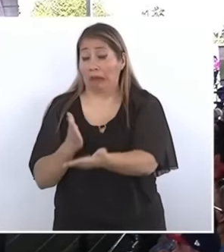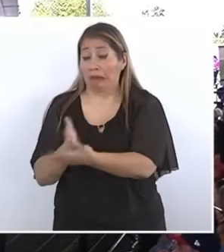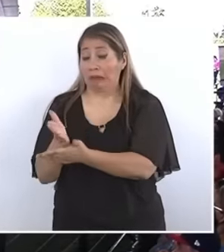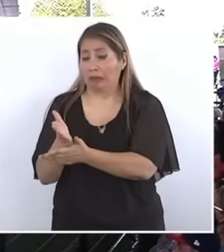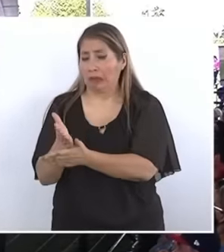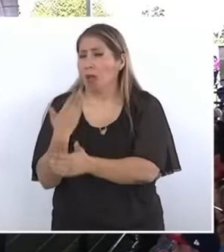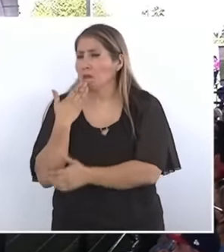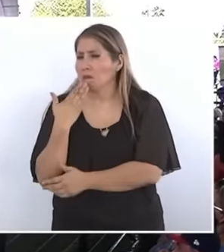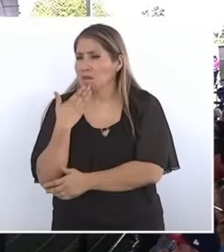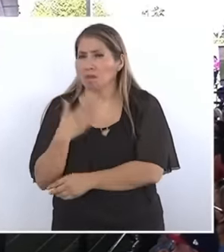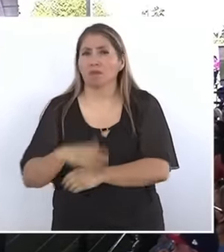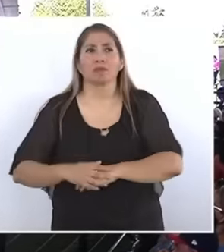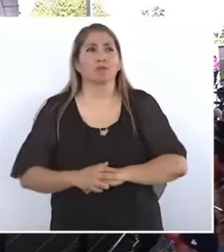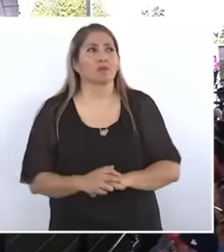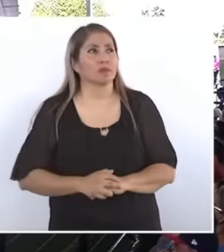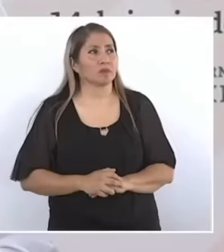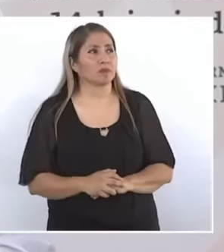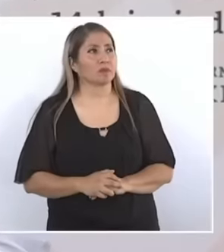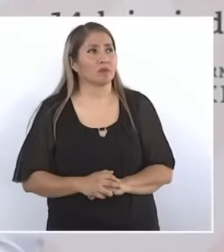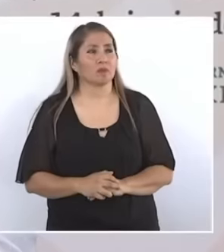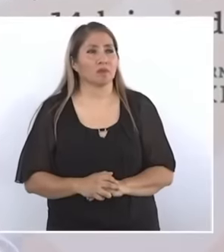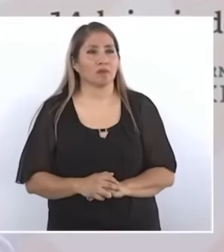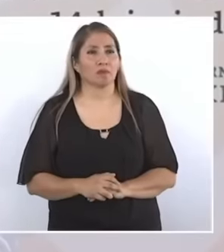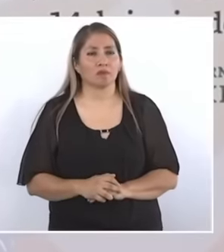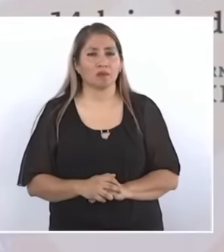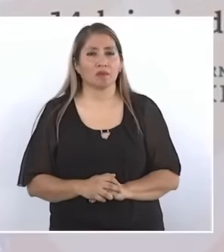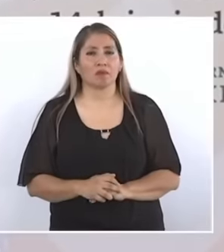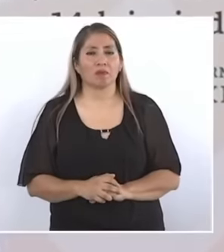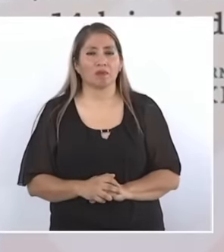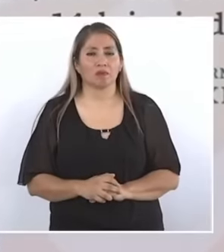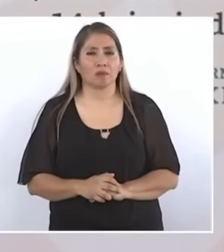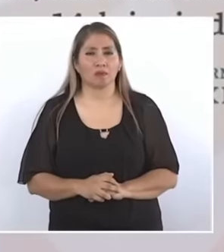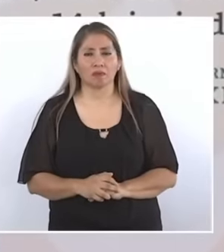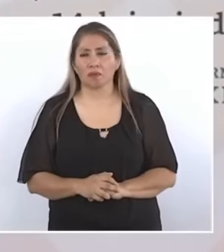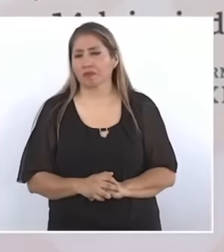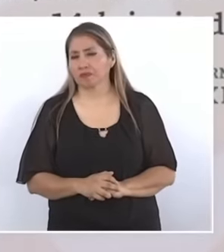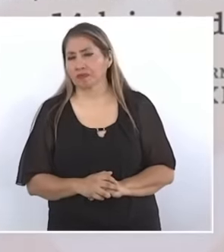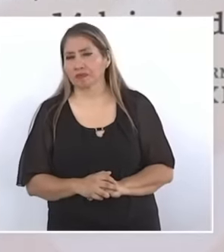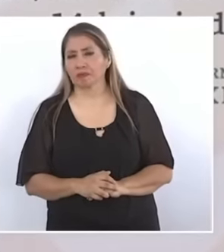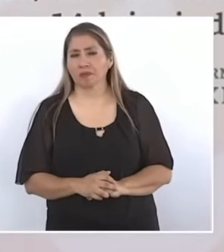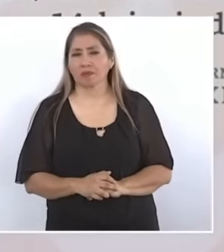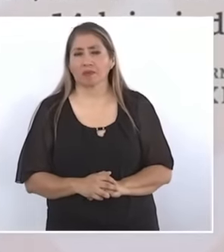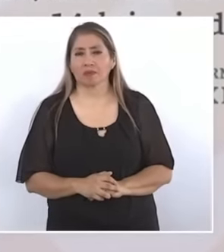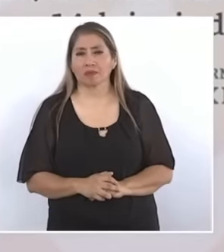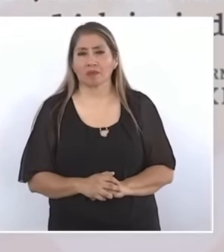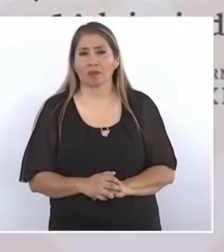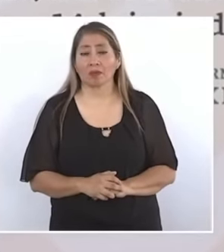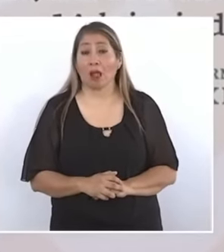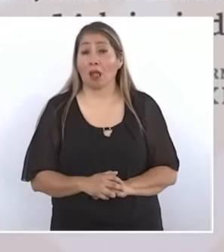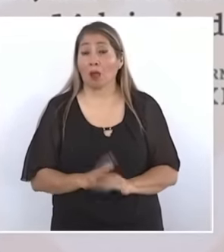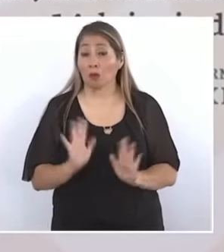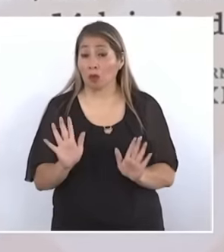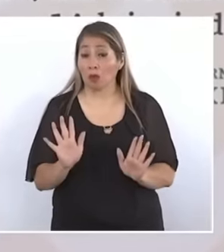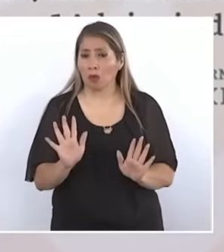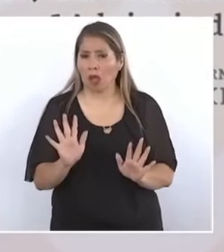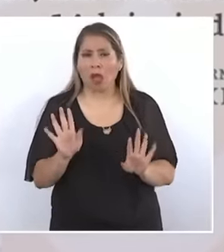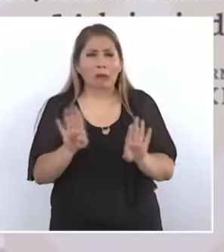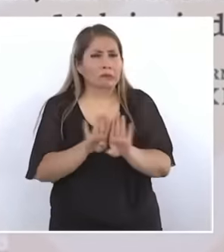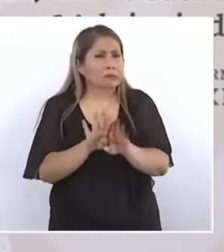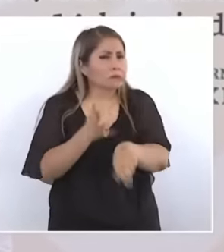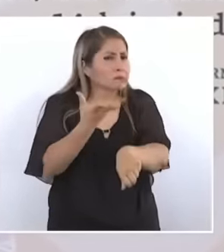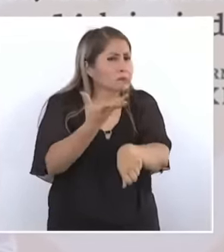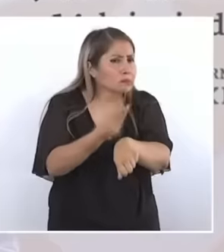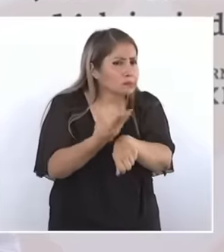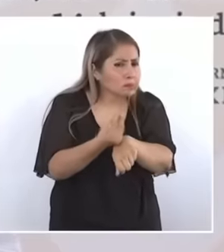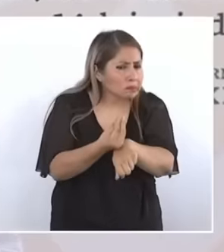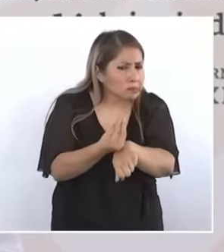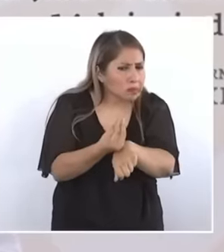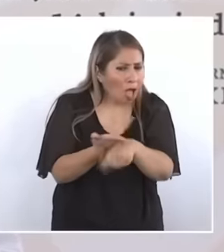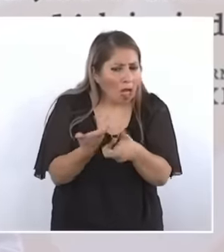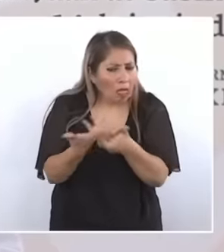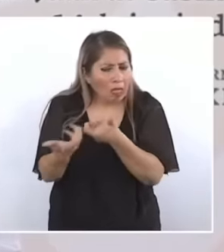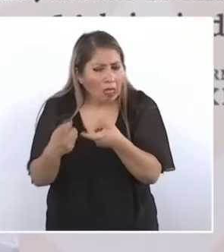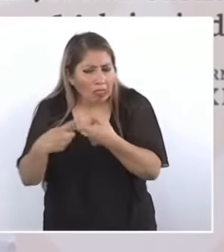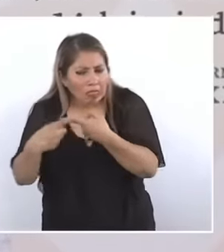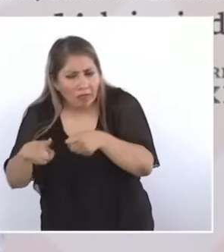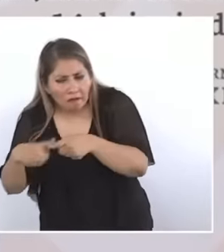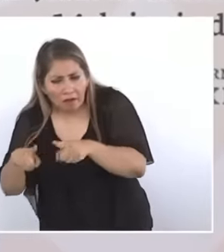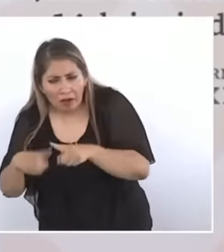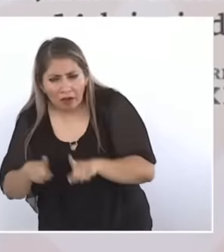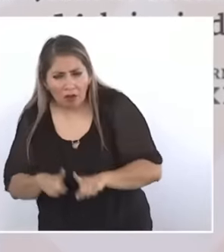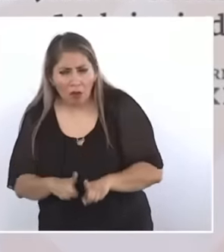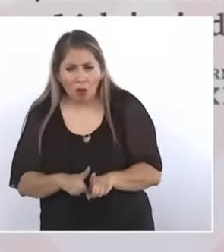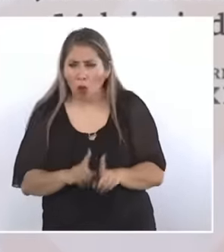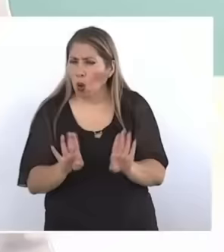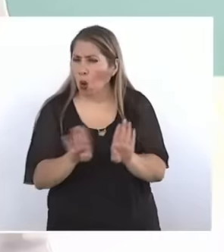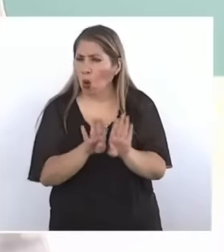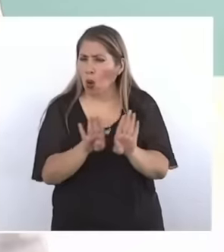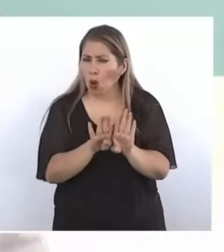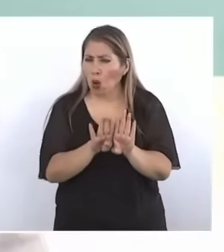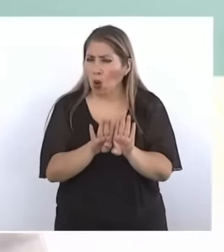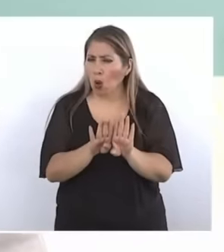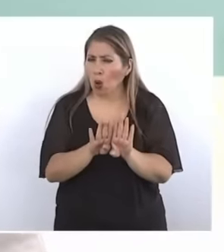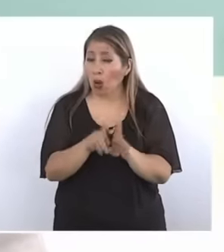lit and we Mexicans are resolving our differences through the democratic method